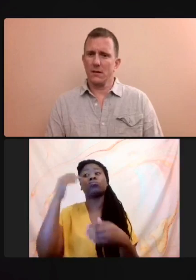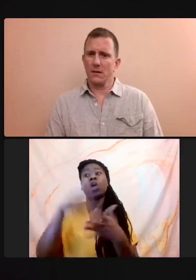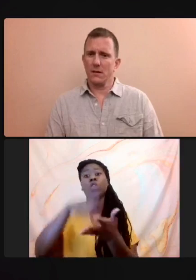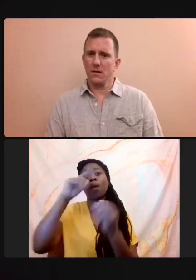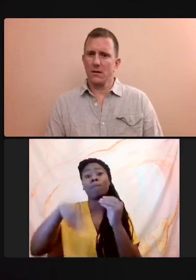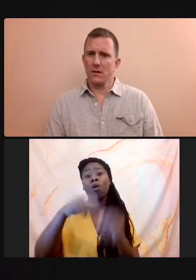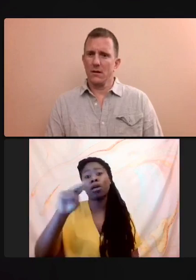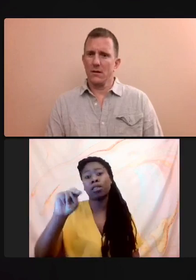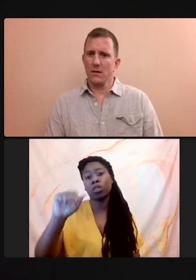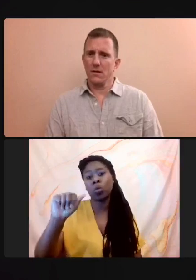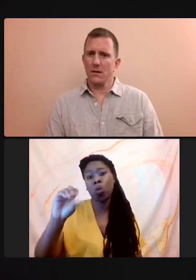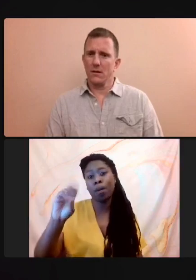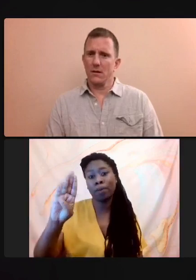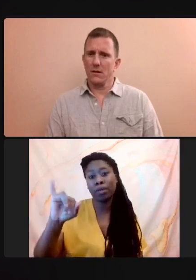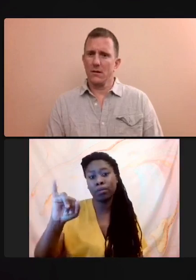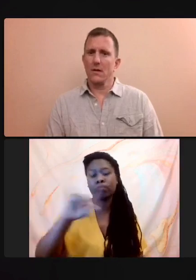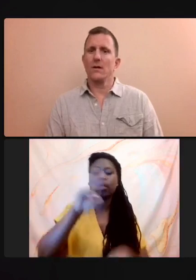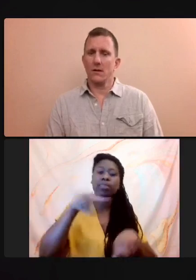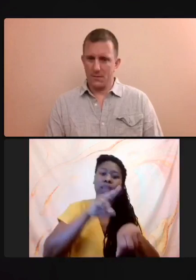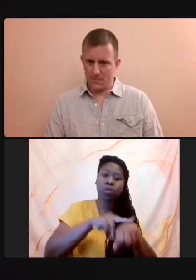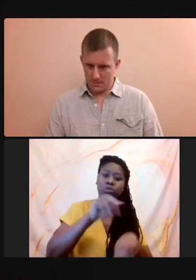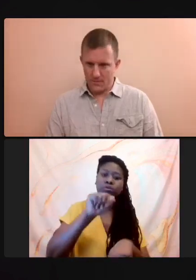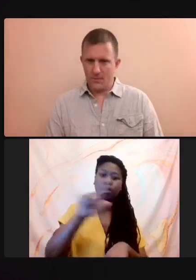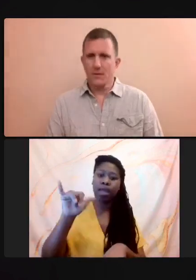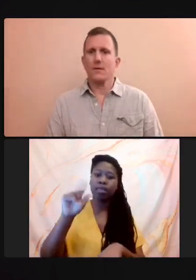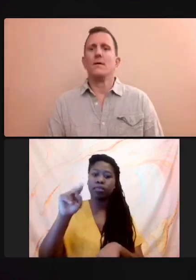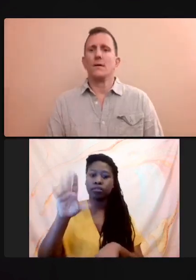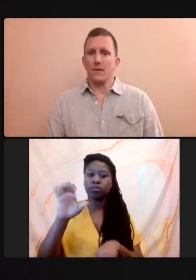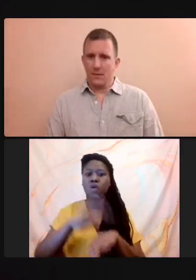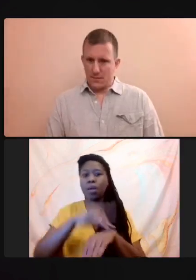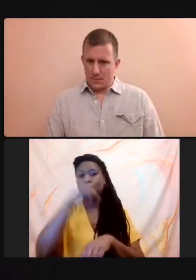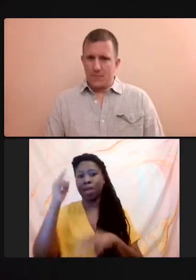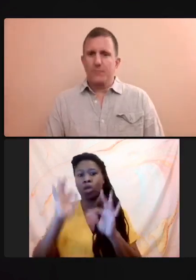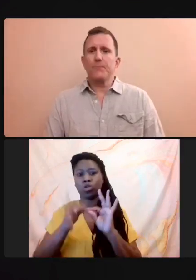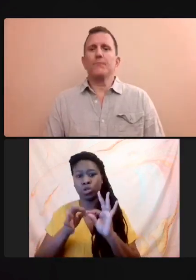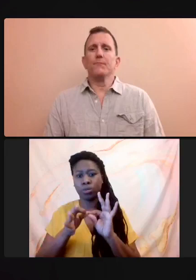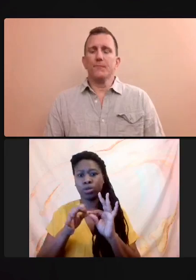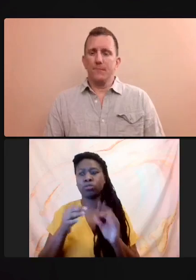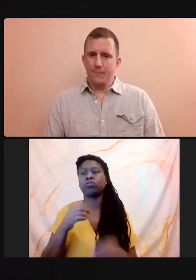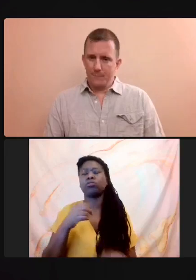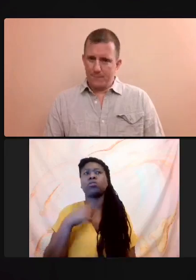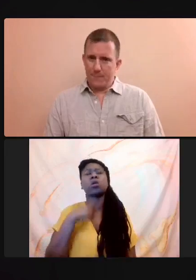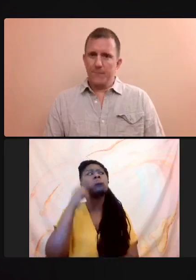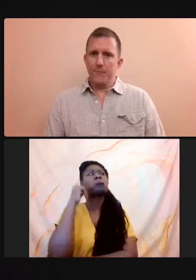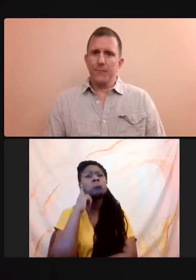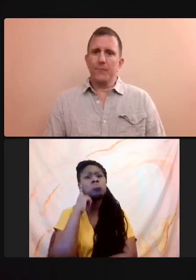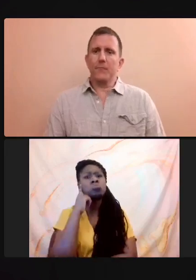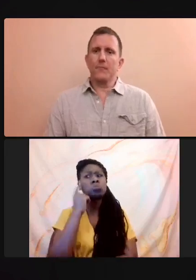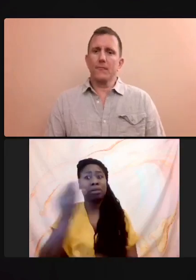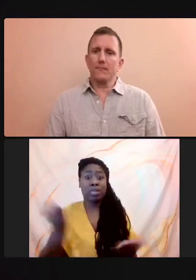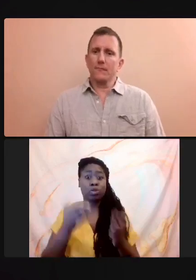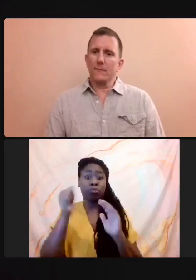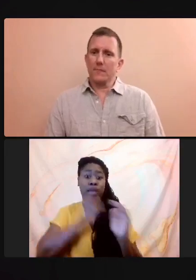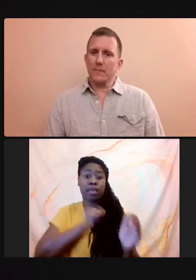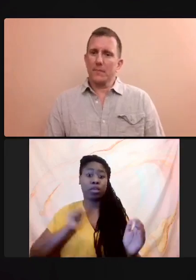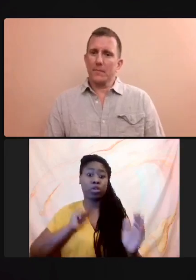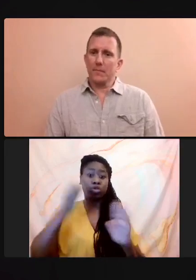I think about National Alliance of Black Interpreters NAOBI. Here in Atlanta, there is a chapter.